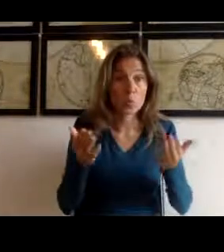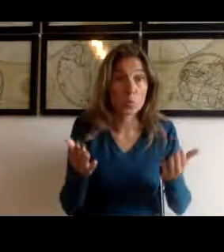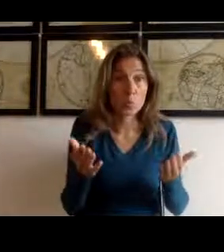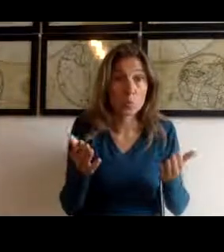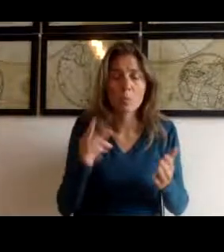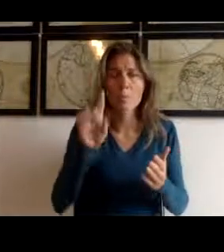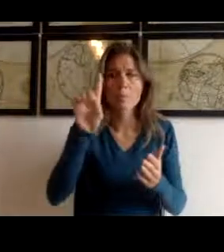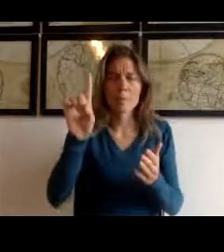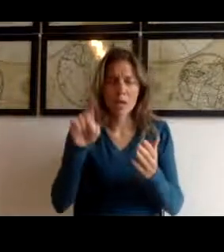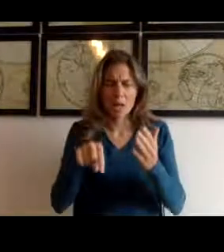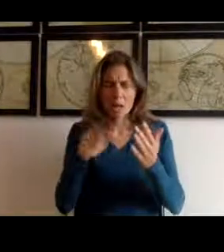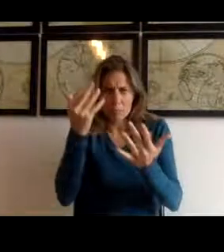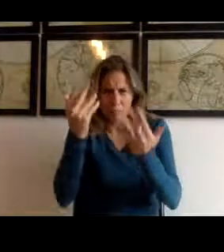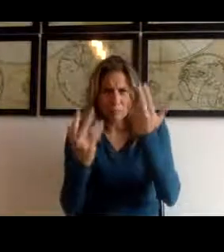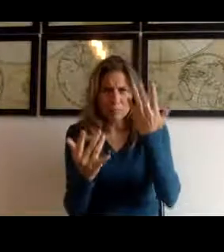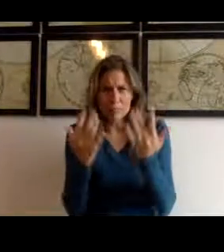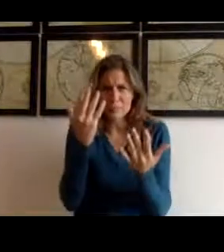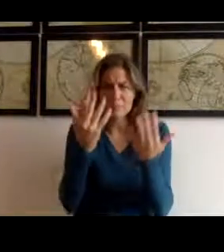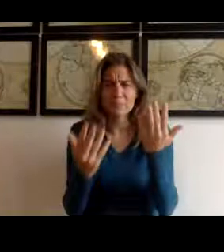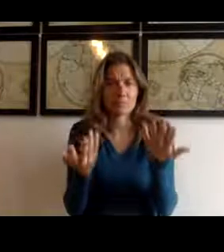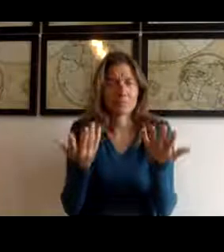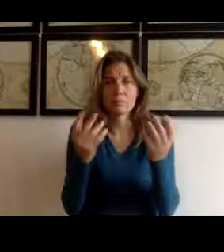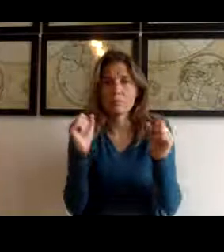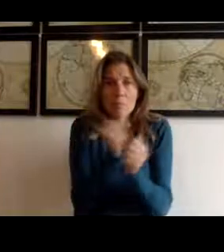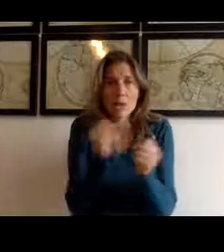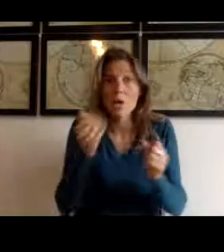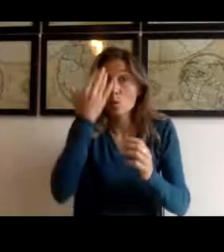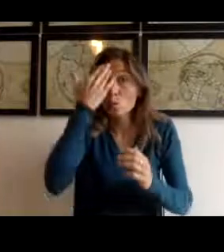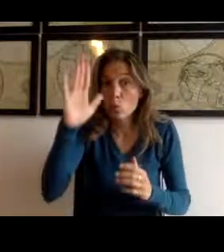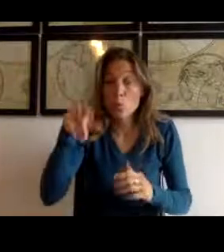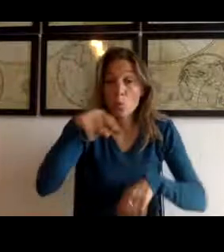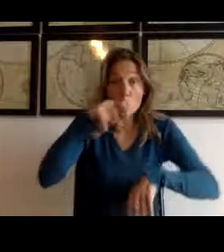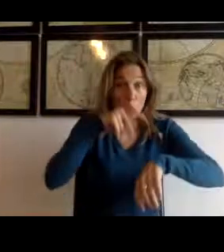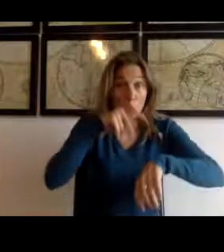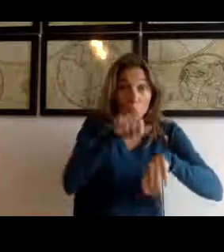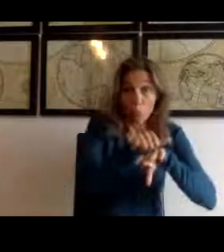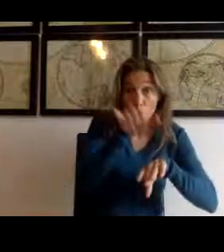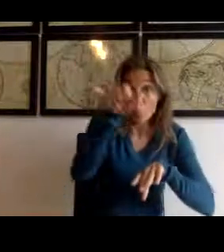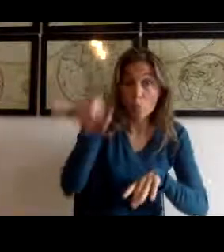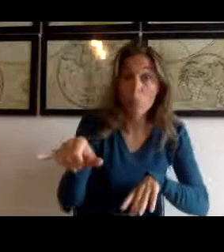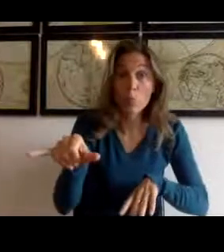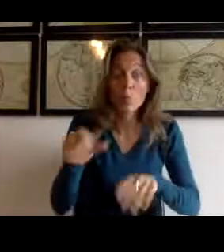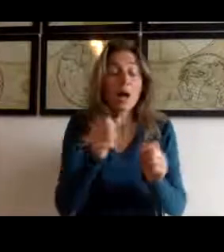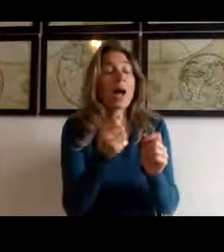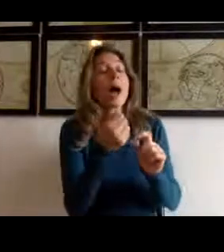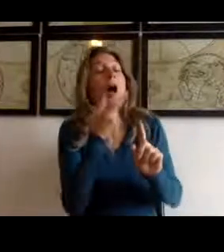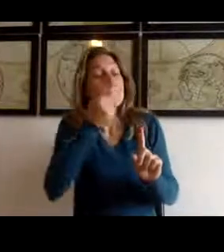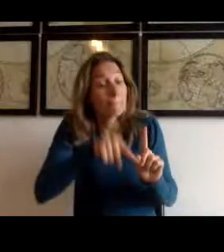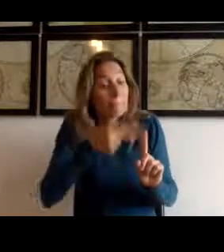because we don't know when the people will leave. So how many months to calculate is the question.